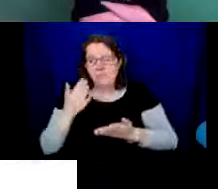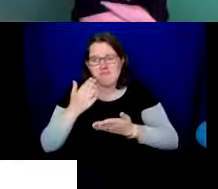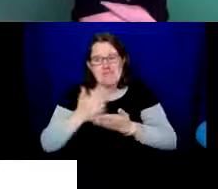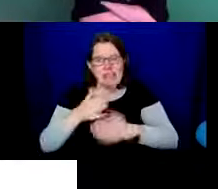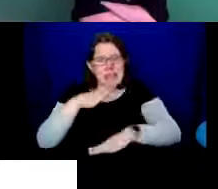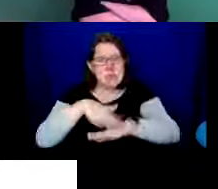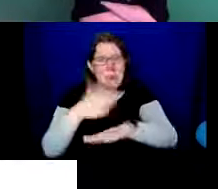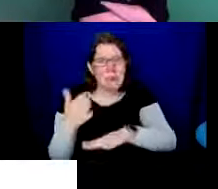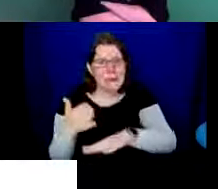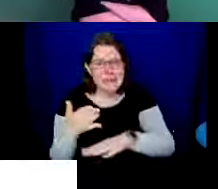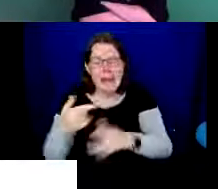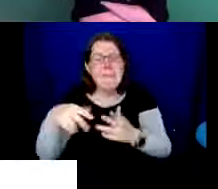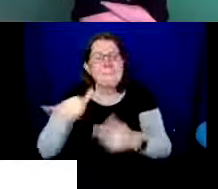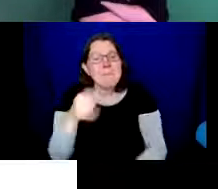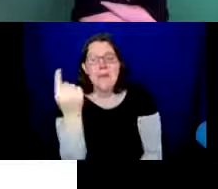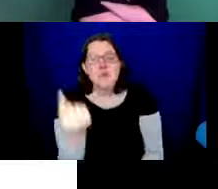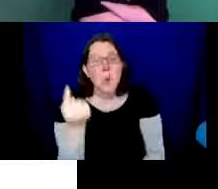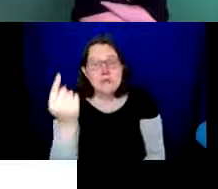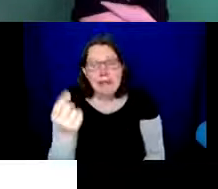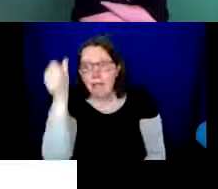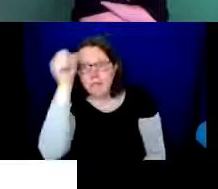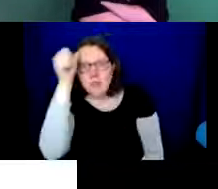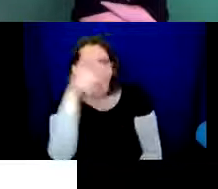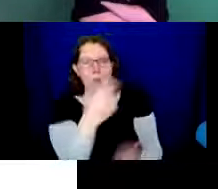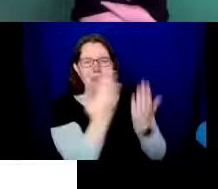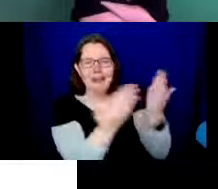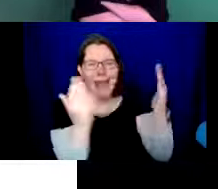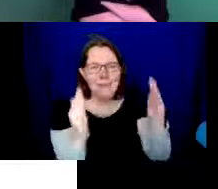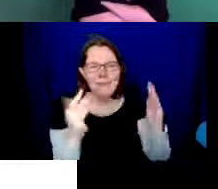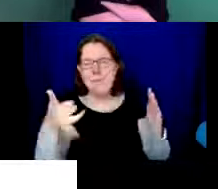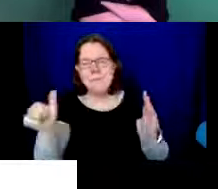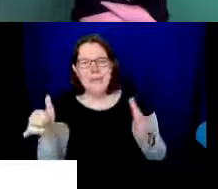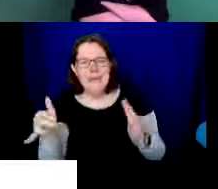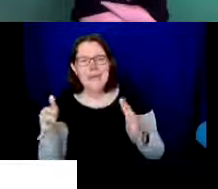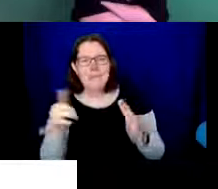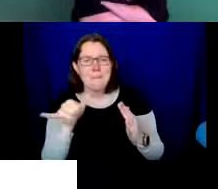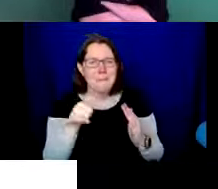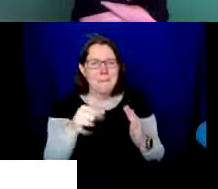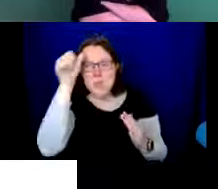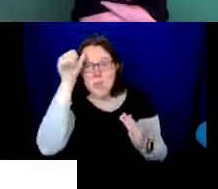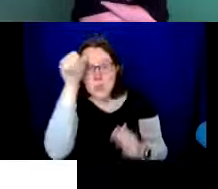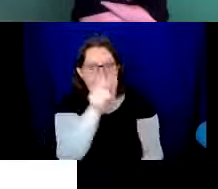you know someone in the gallery or you've done work there in the gallery we're interested in you